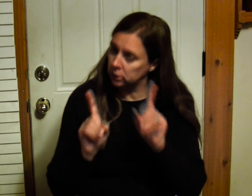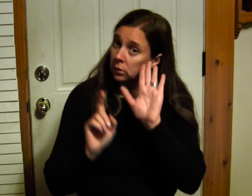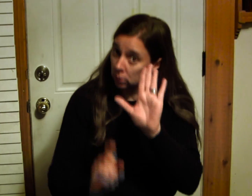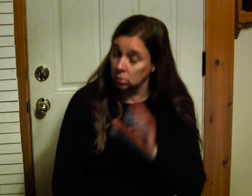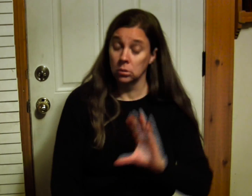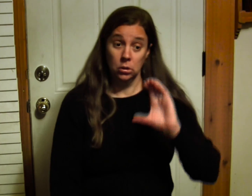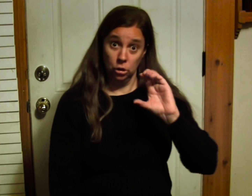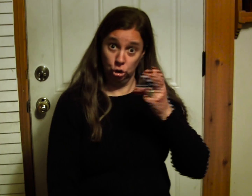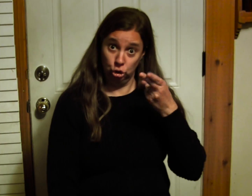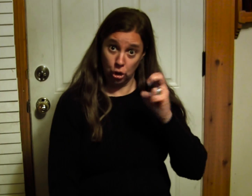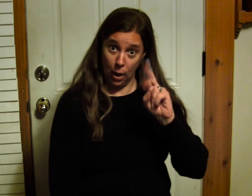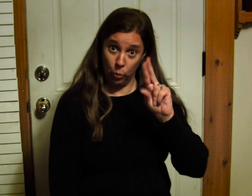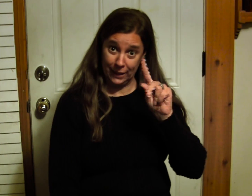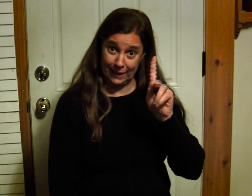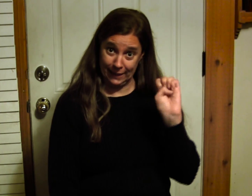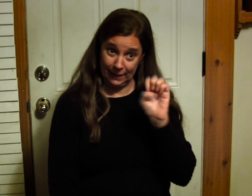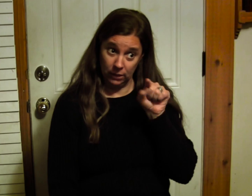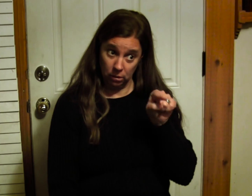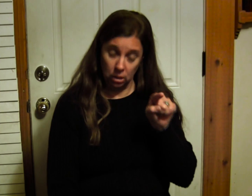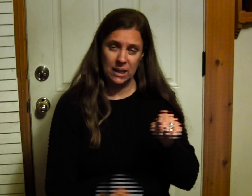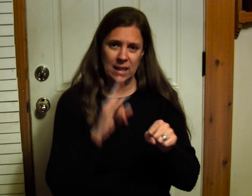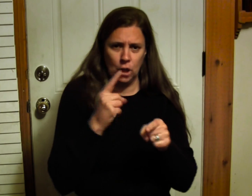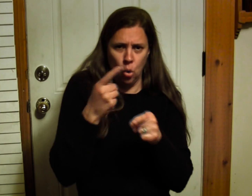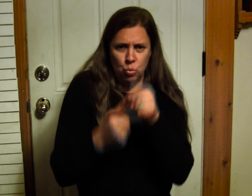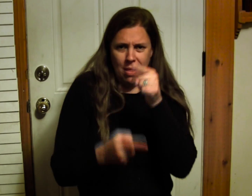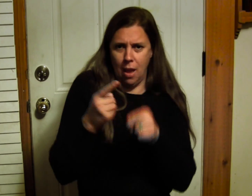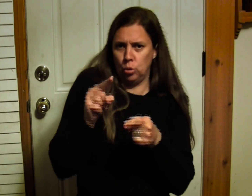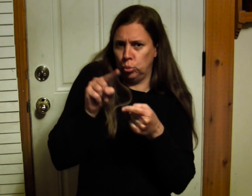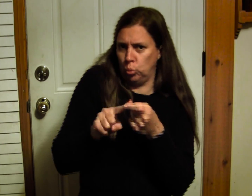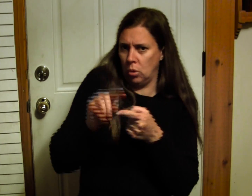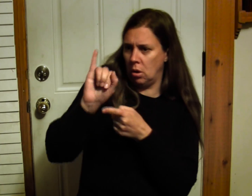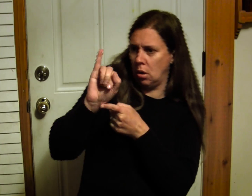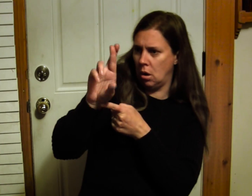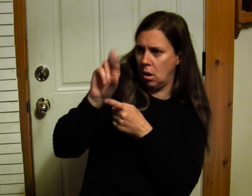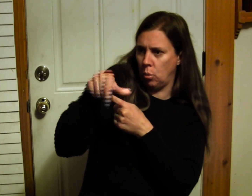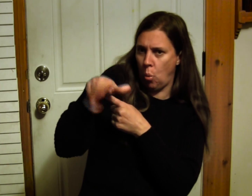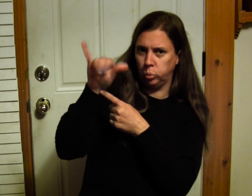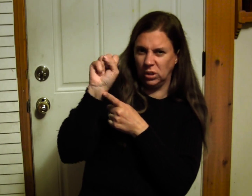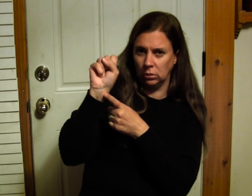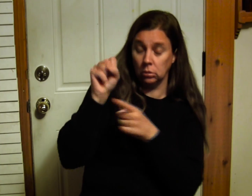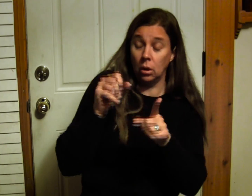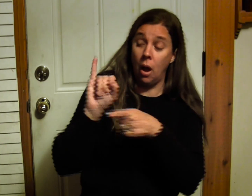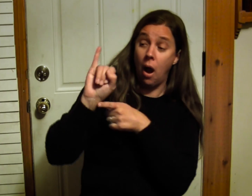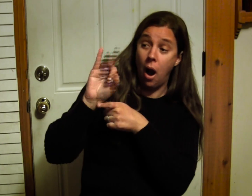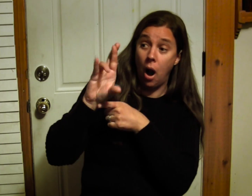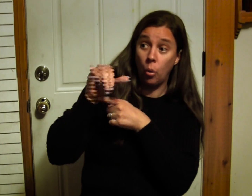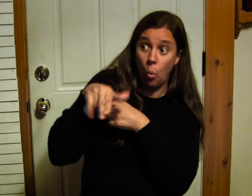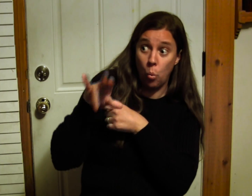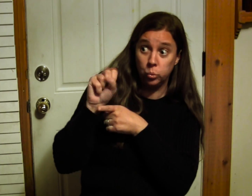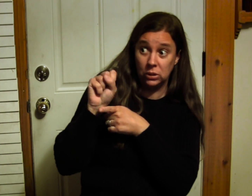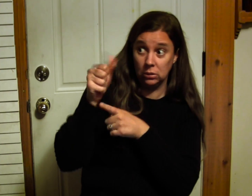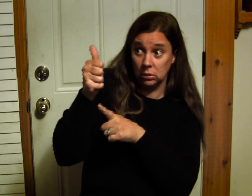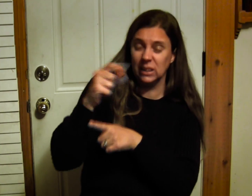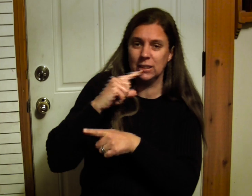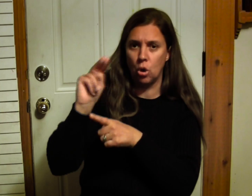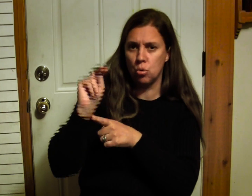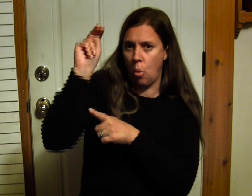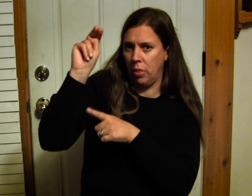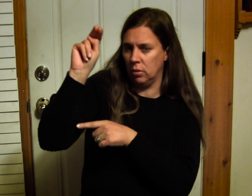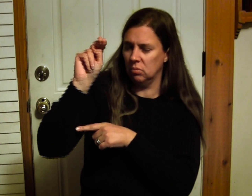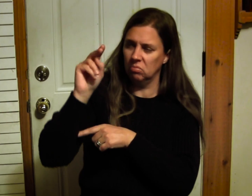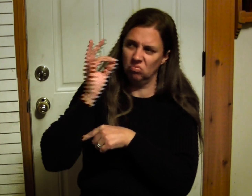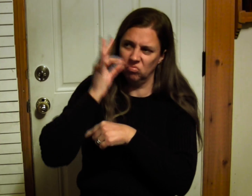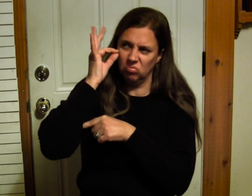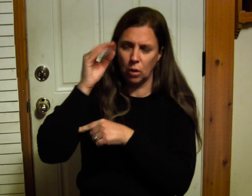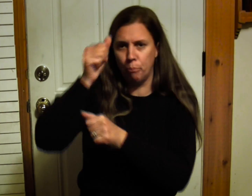The Cherokees are, however, relatives of the Iroquois, where majority of the tribes reside in the